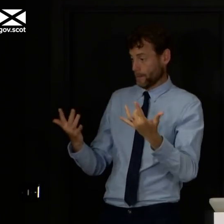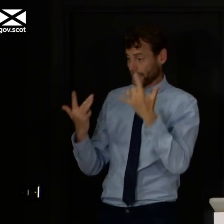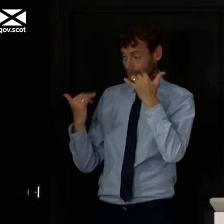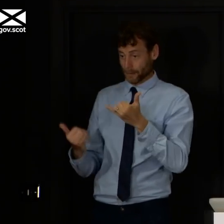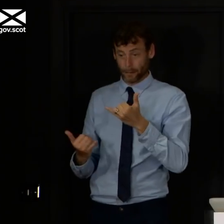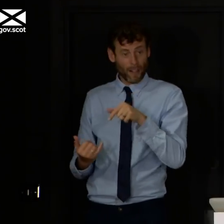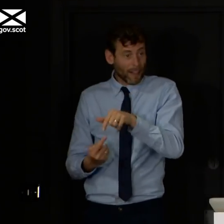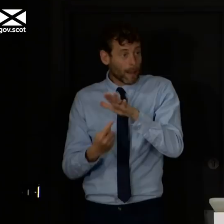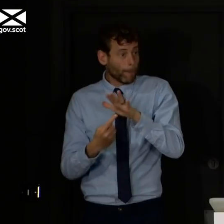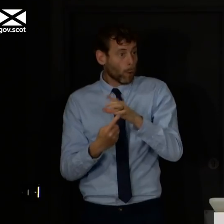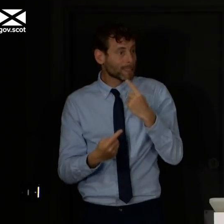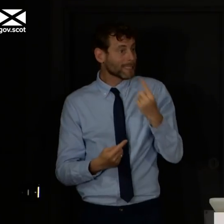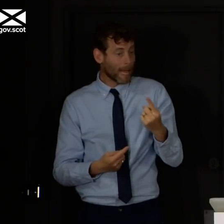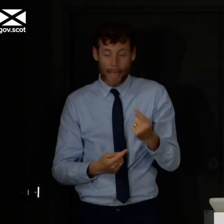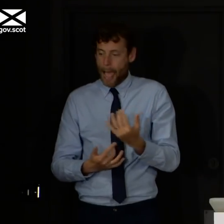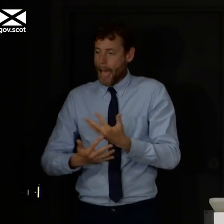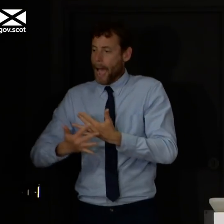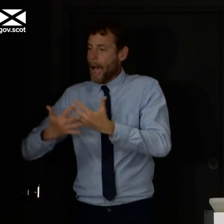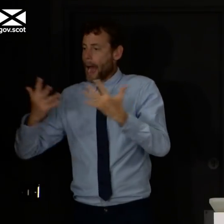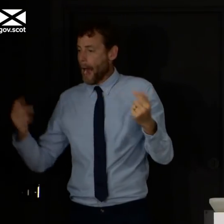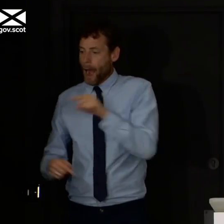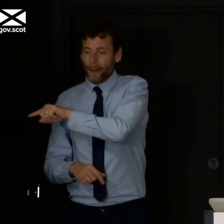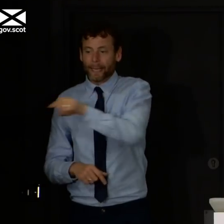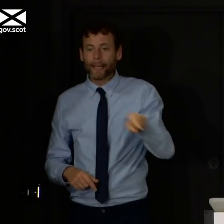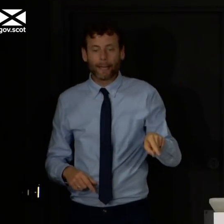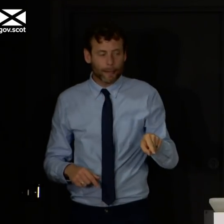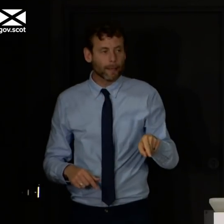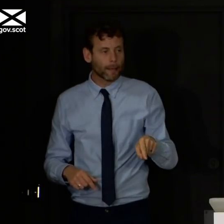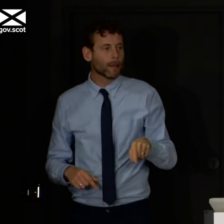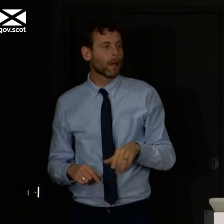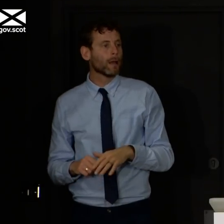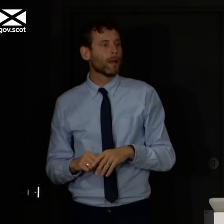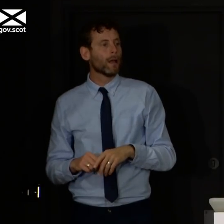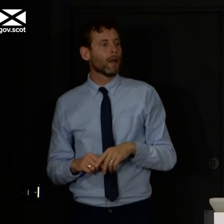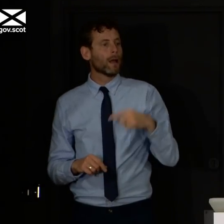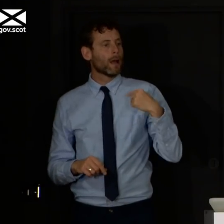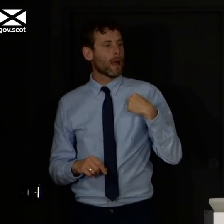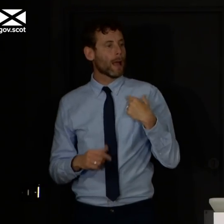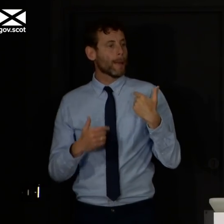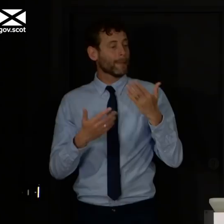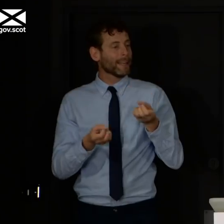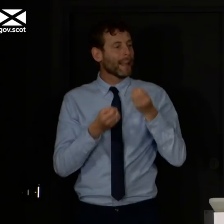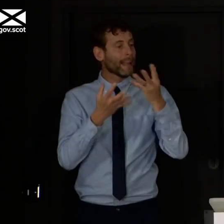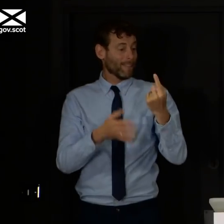many staff and residents have been tested? And actually I gave an under estimate in parliament